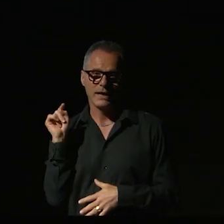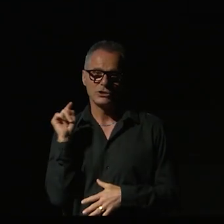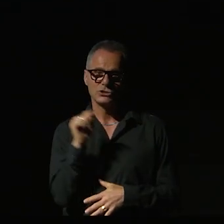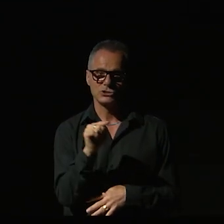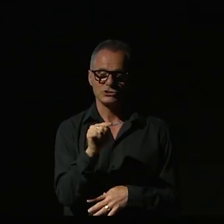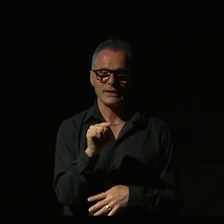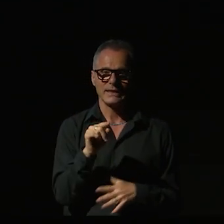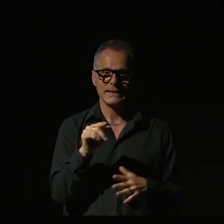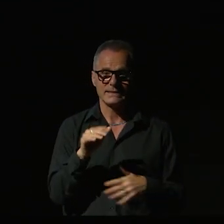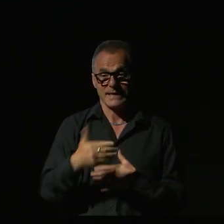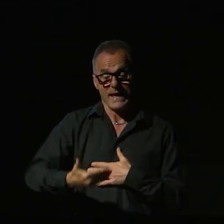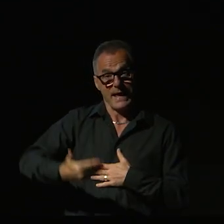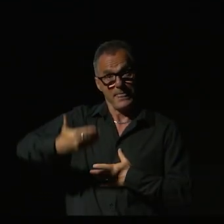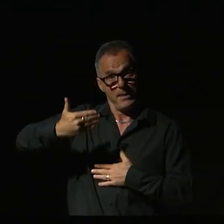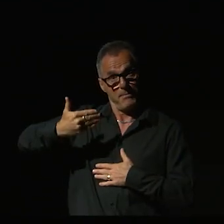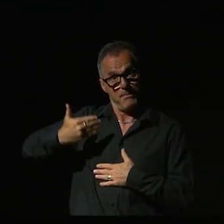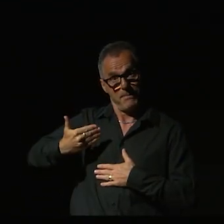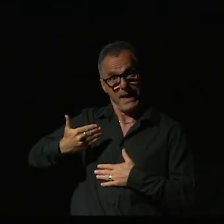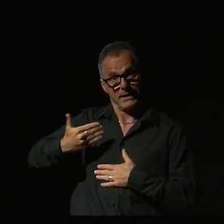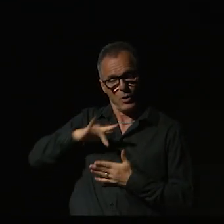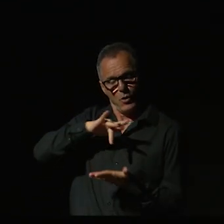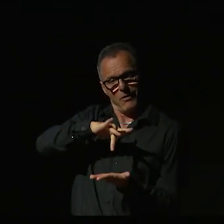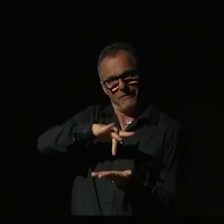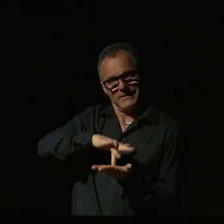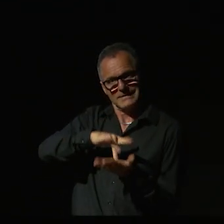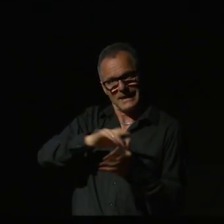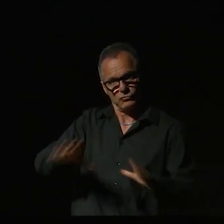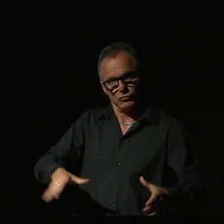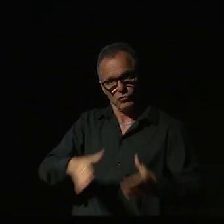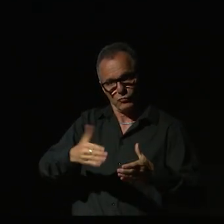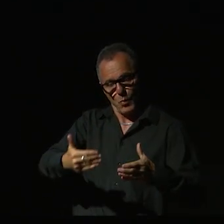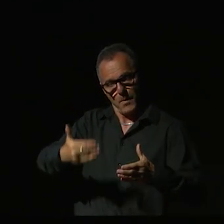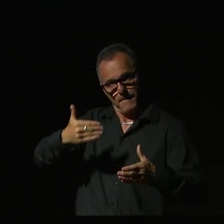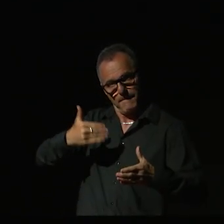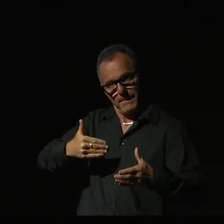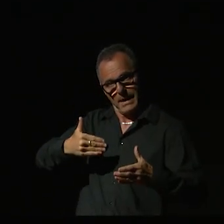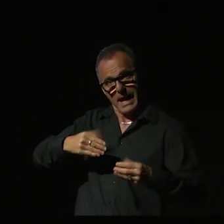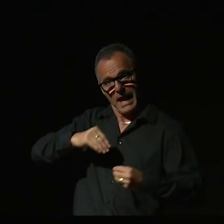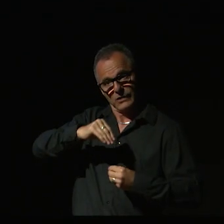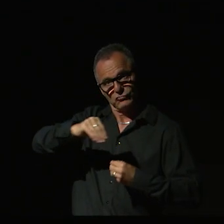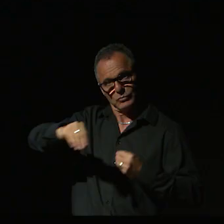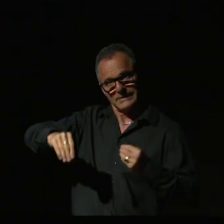I would argue, the back of the central group and rotating her by 180 degrees,